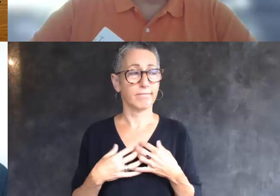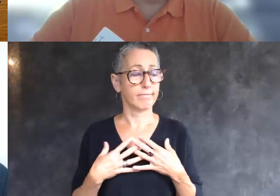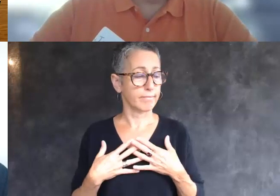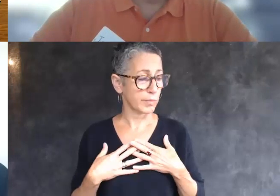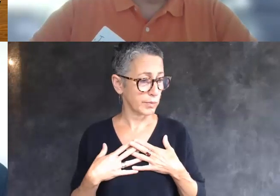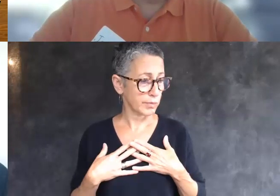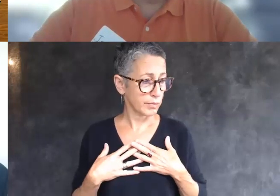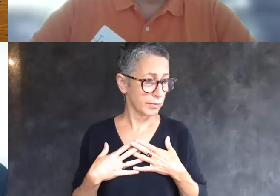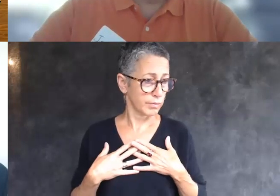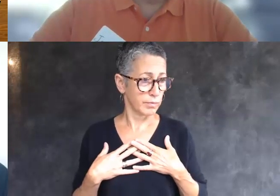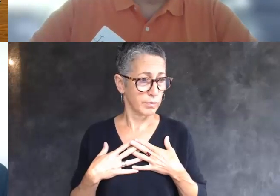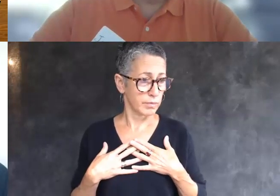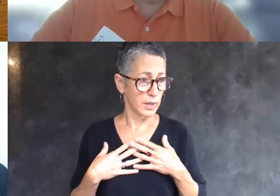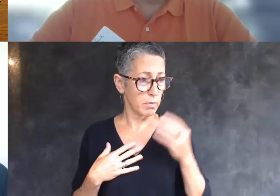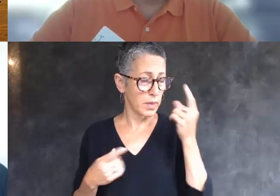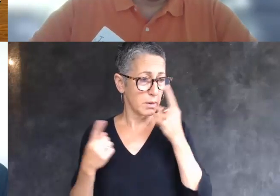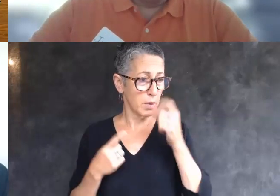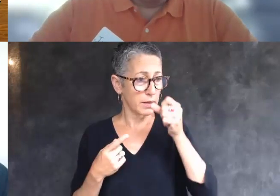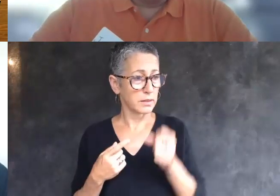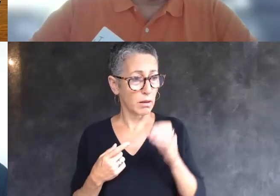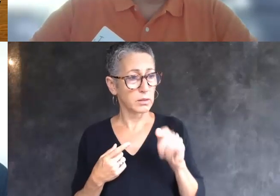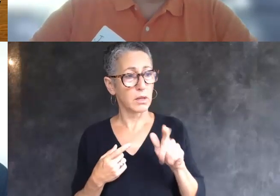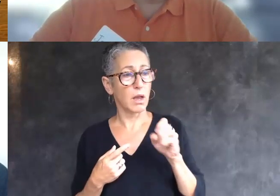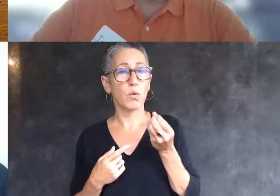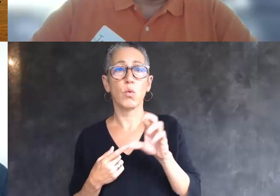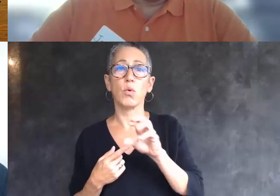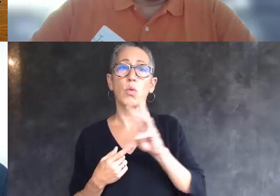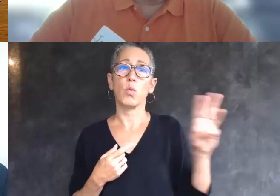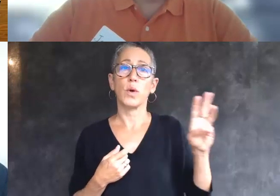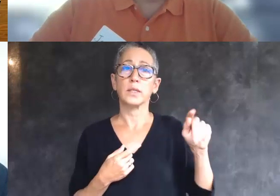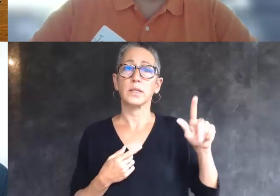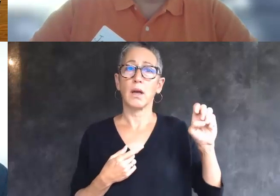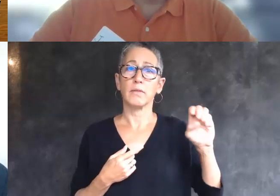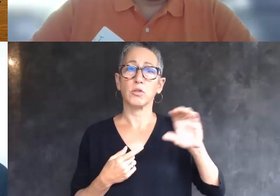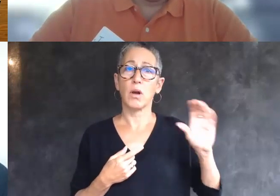if I think about the south side or the west side of Chicago, and I've worked on both sides of towns, and I'm not saying